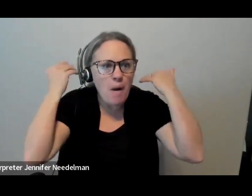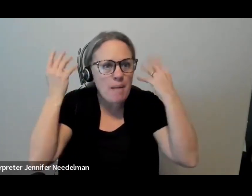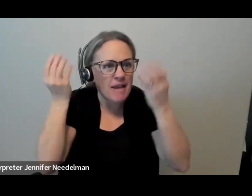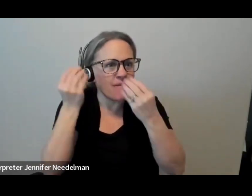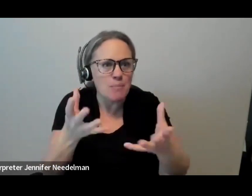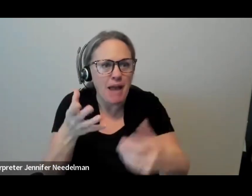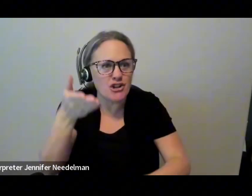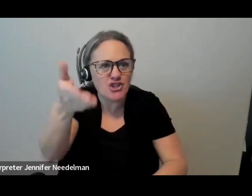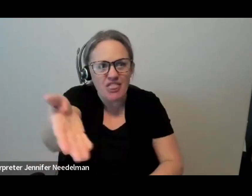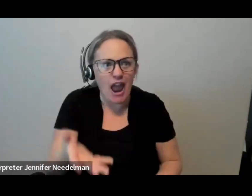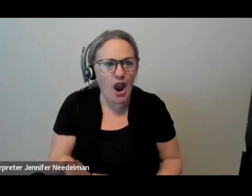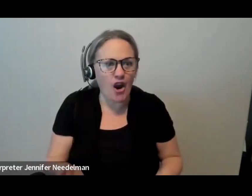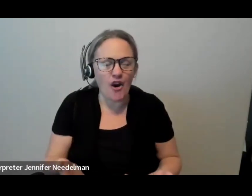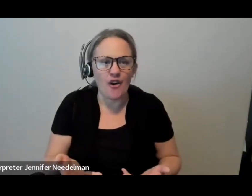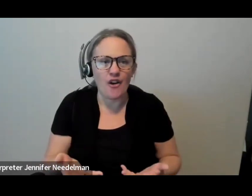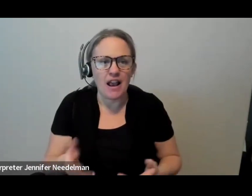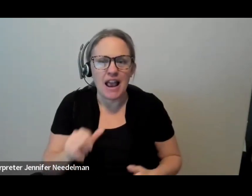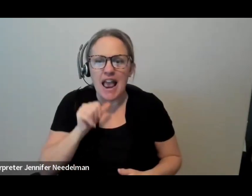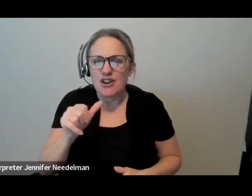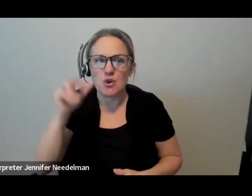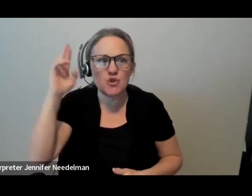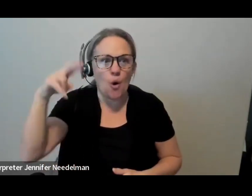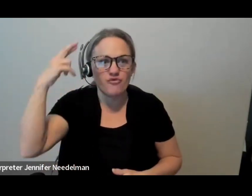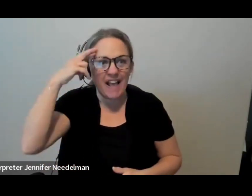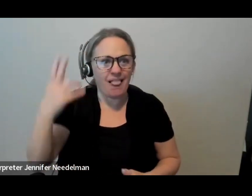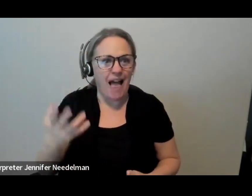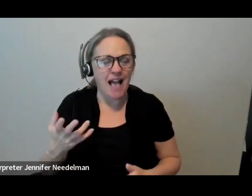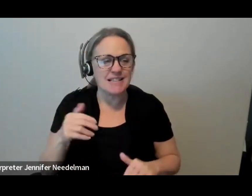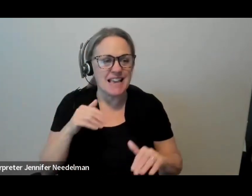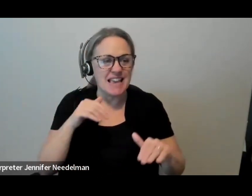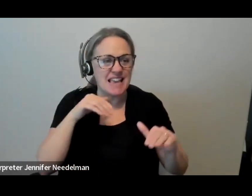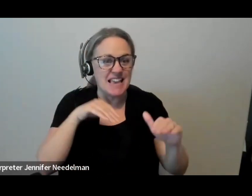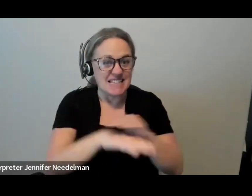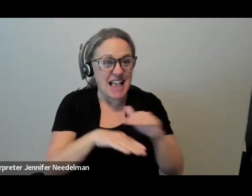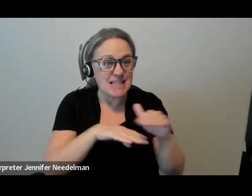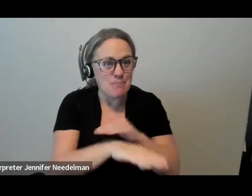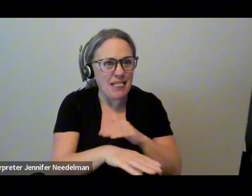that accessibility helps you guide into what the potential is.